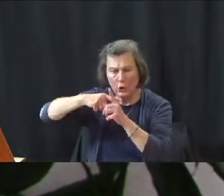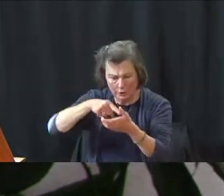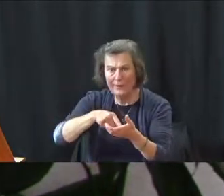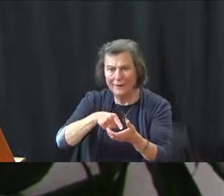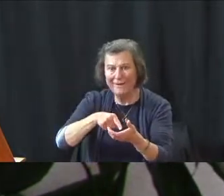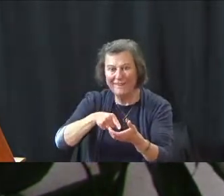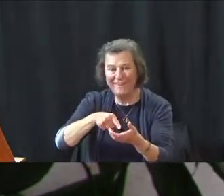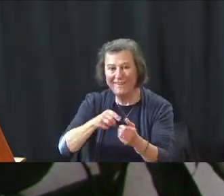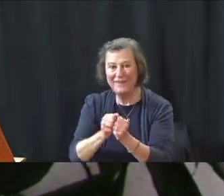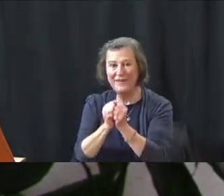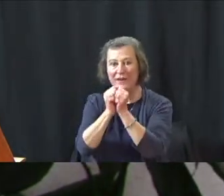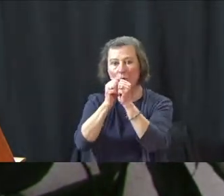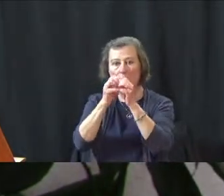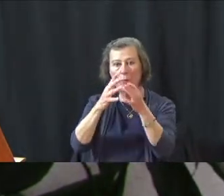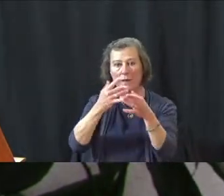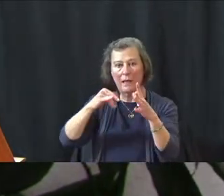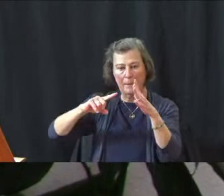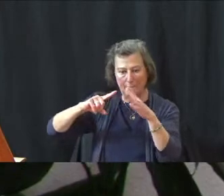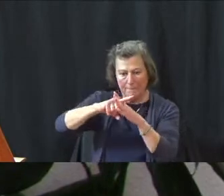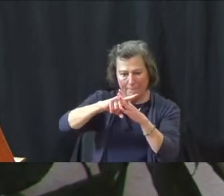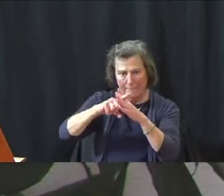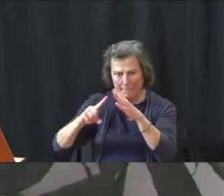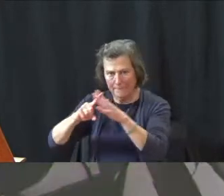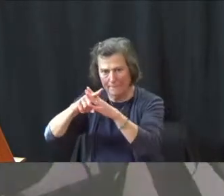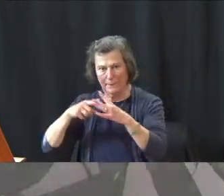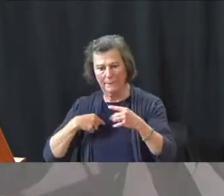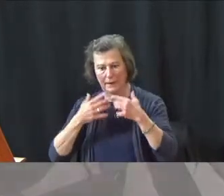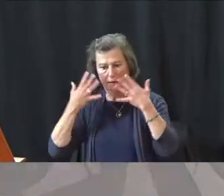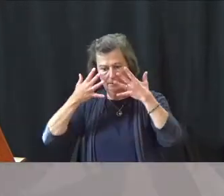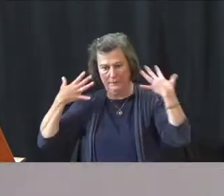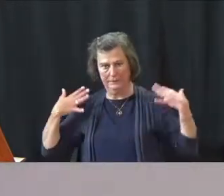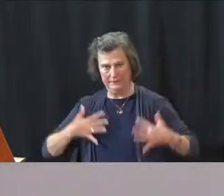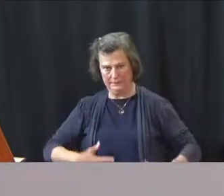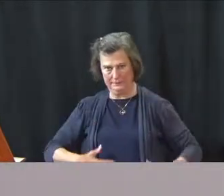Without even probing my apertures.